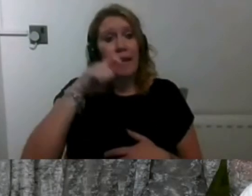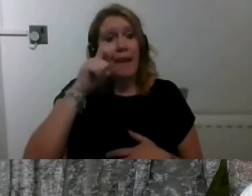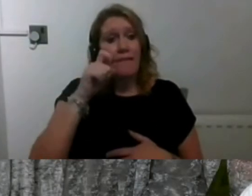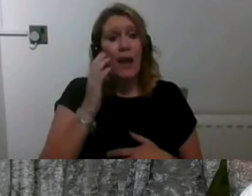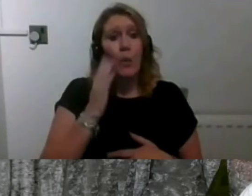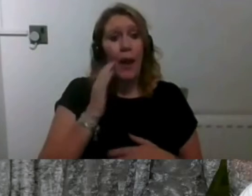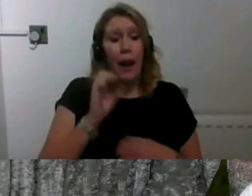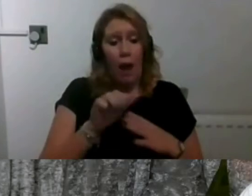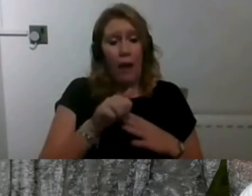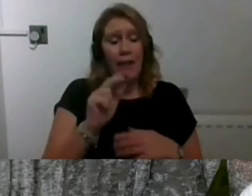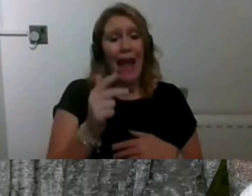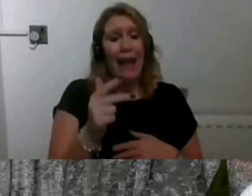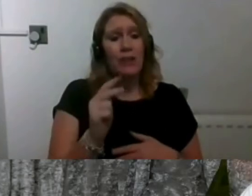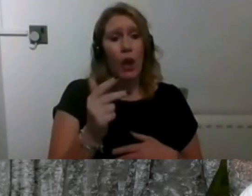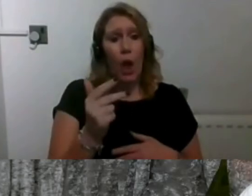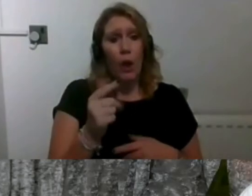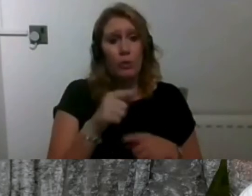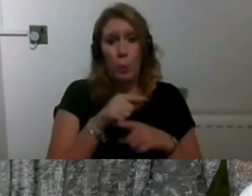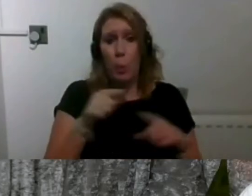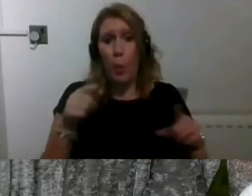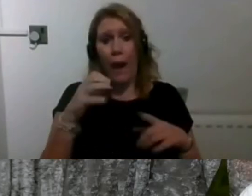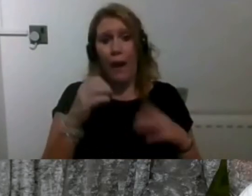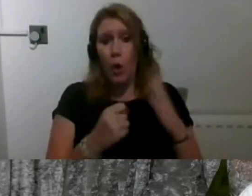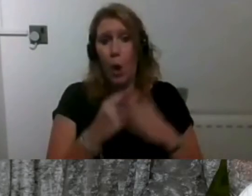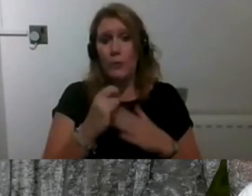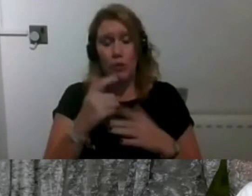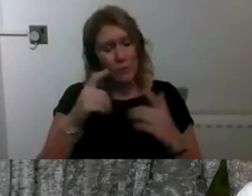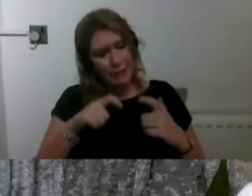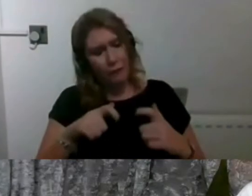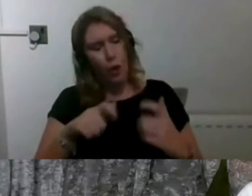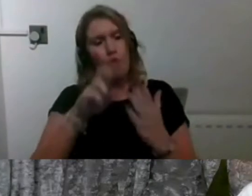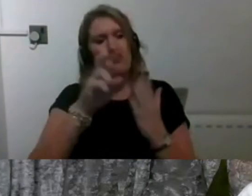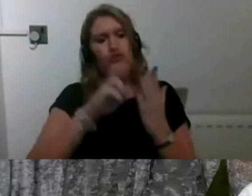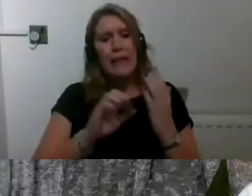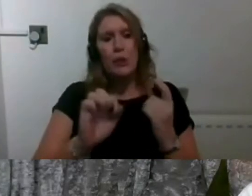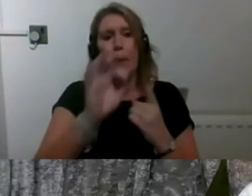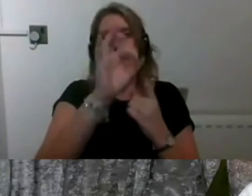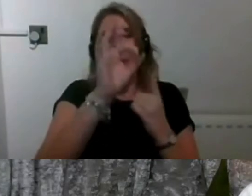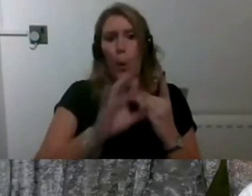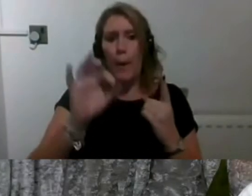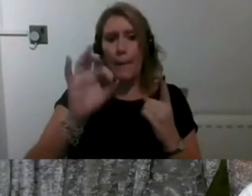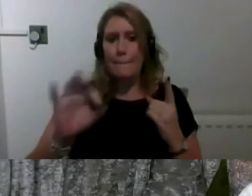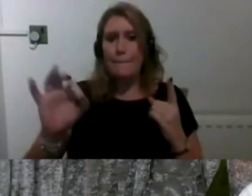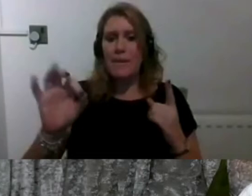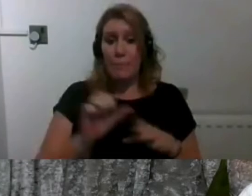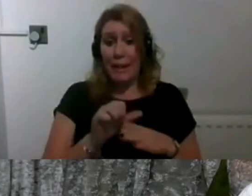going to get an opportunity to continue to read but next I had a message to say that